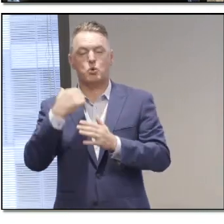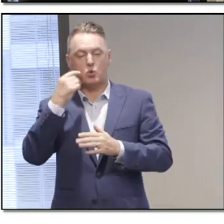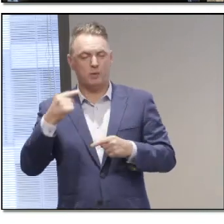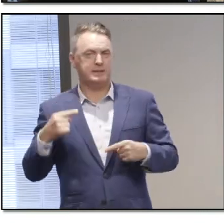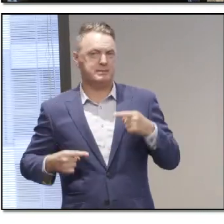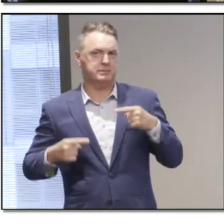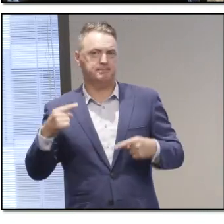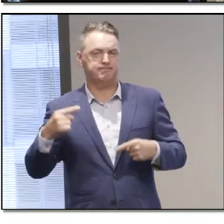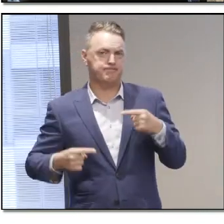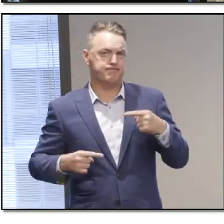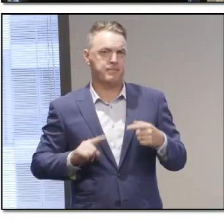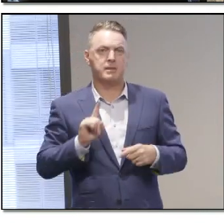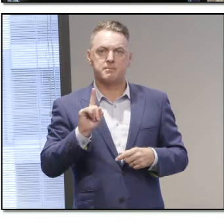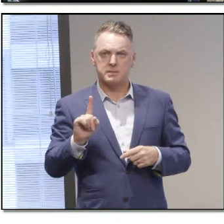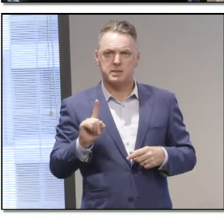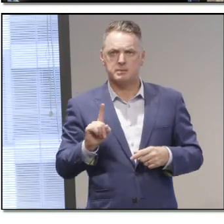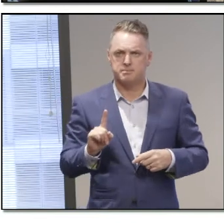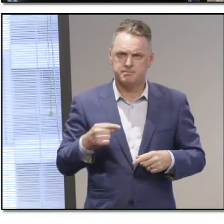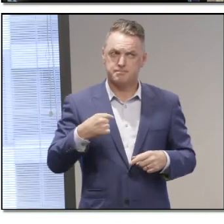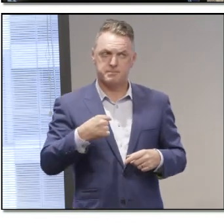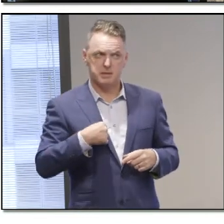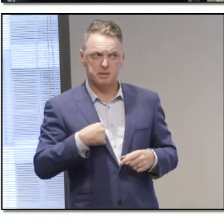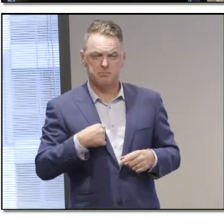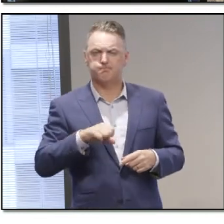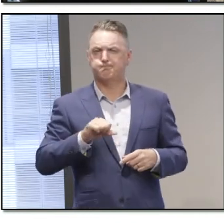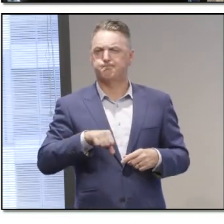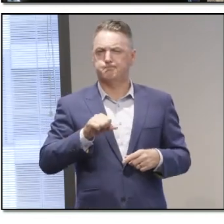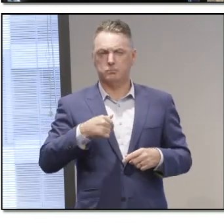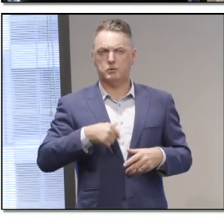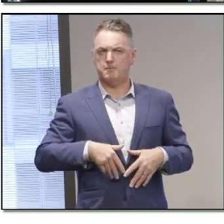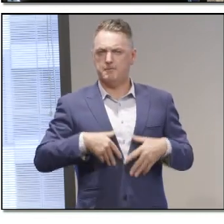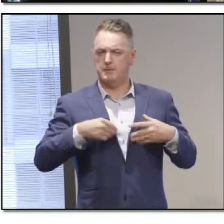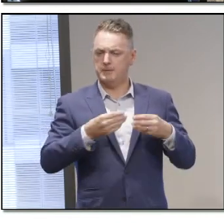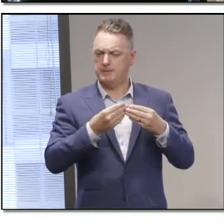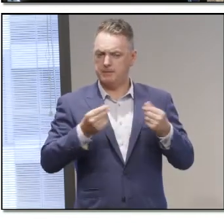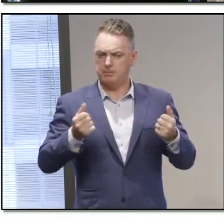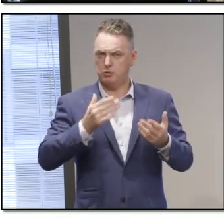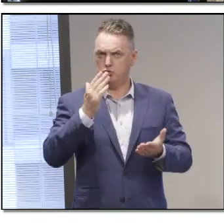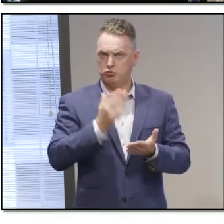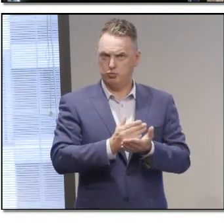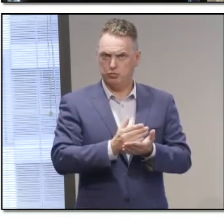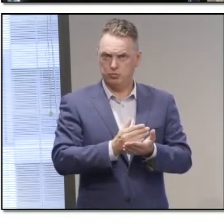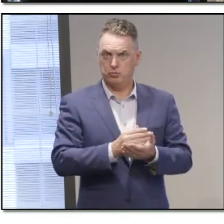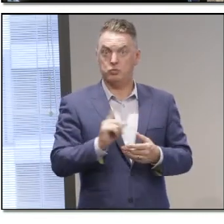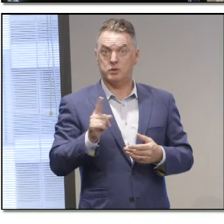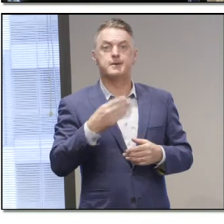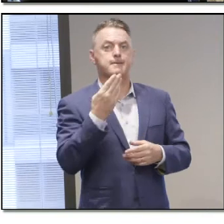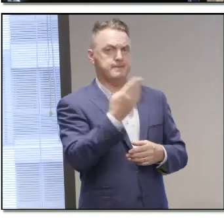what convinced me that there's likely to be some truth in this argument, are these data. Now these